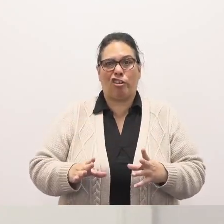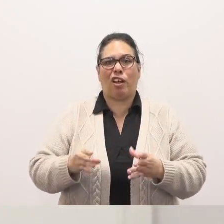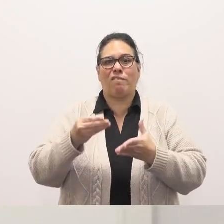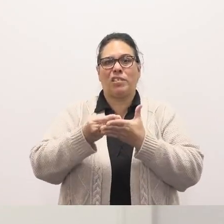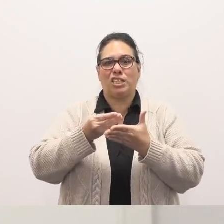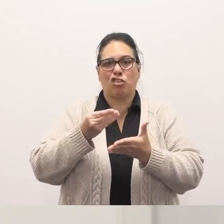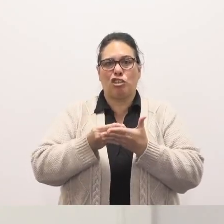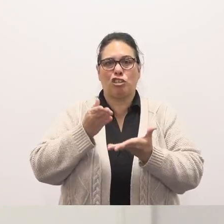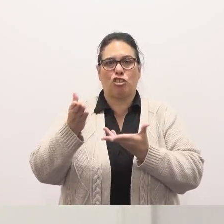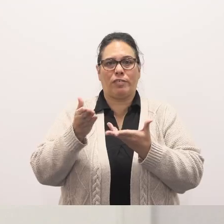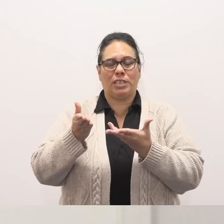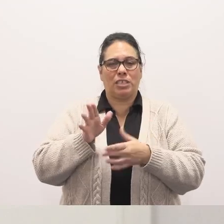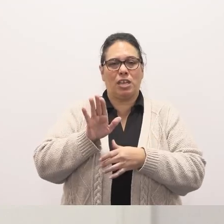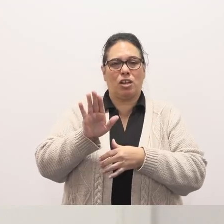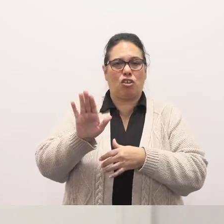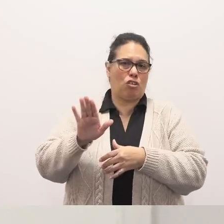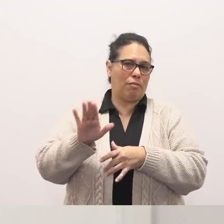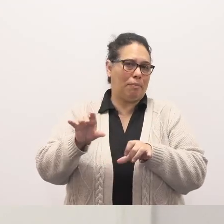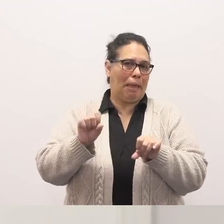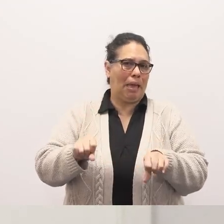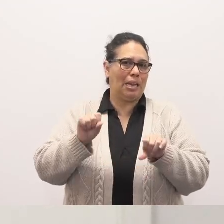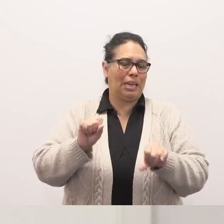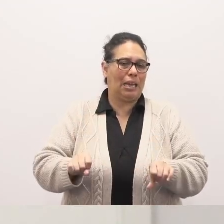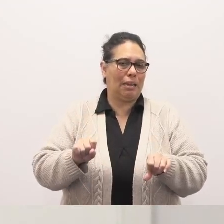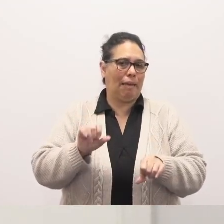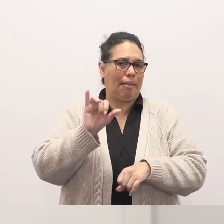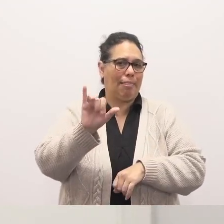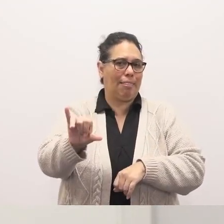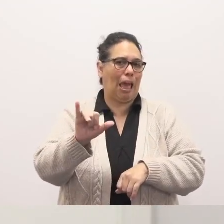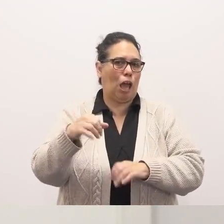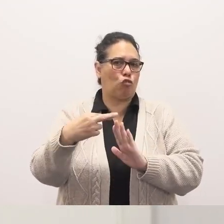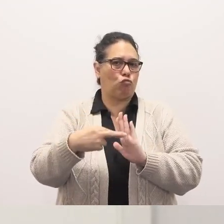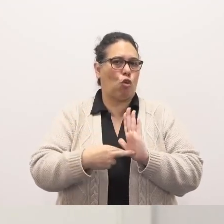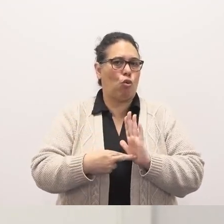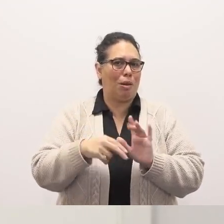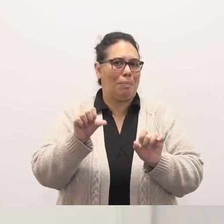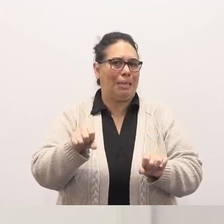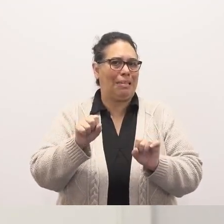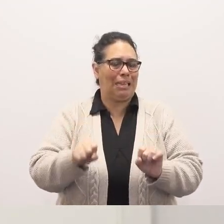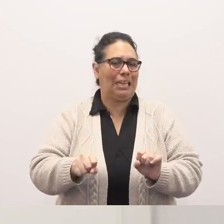in that role and to have her ability to sign the documents that are noted.